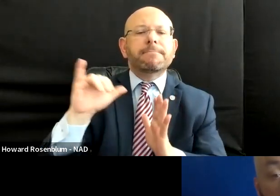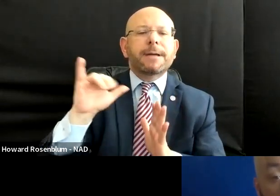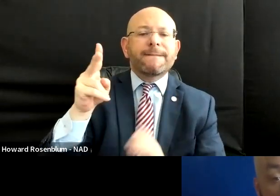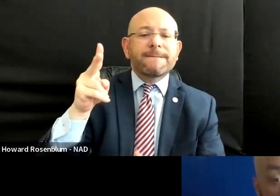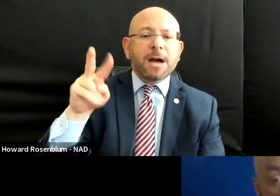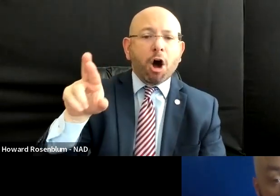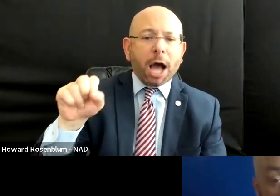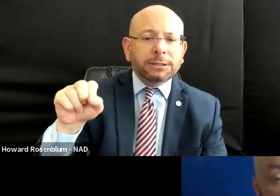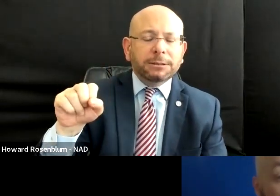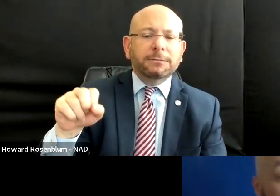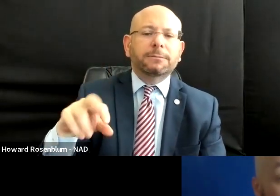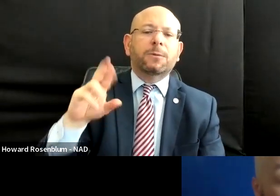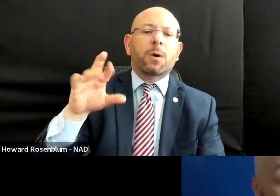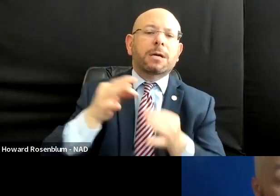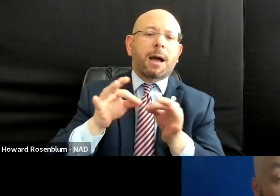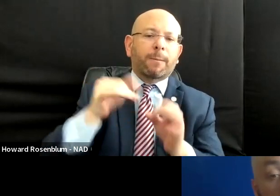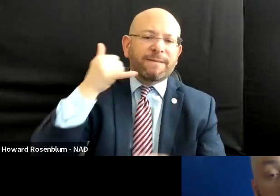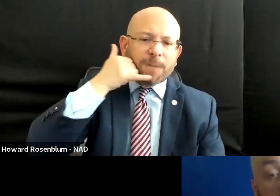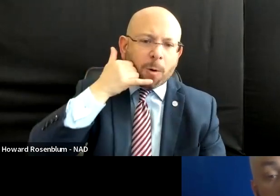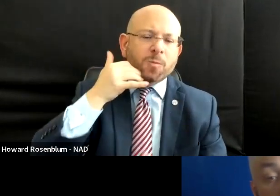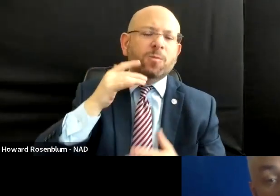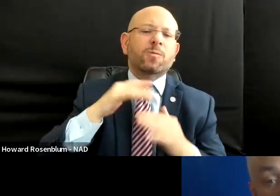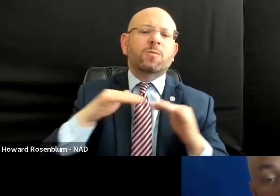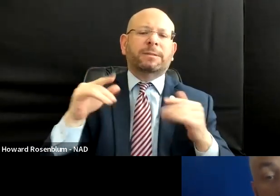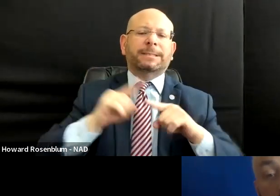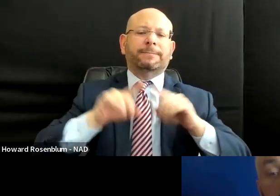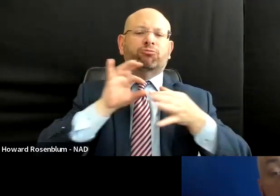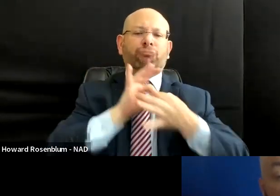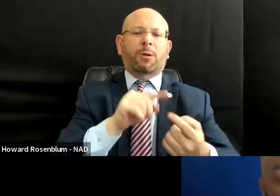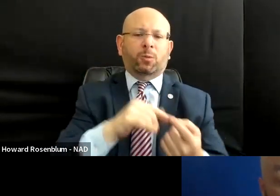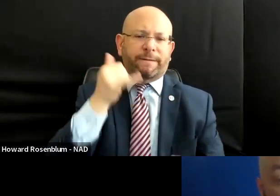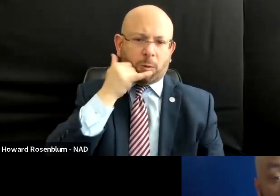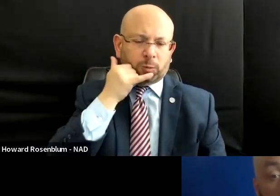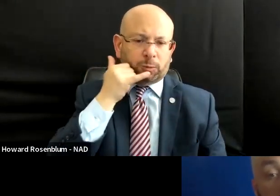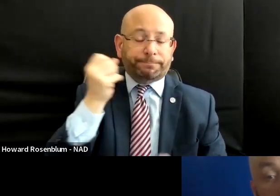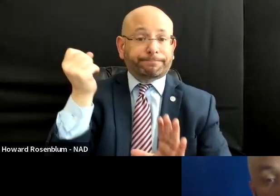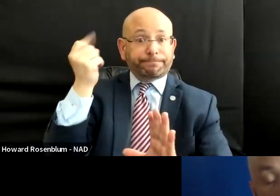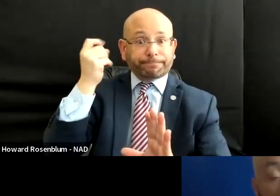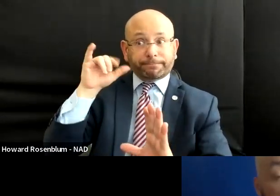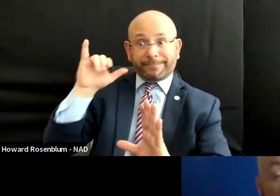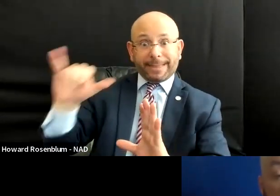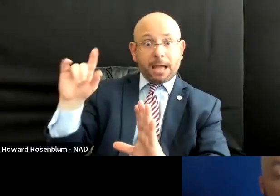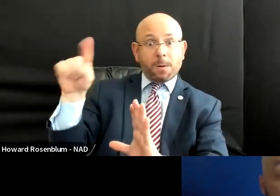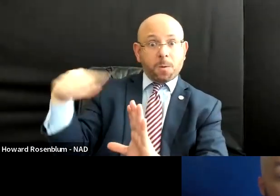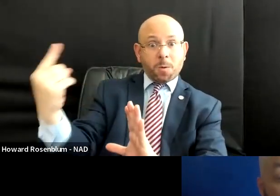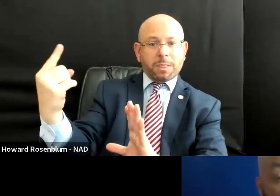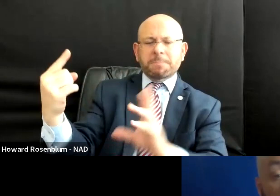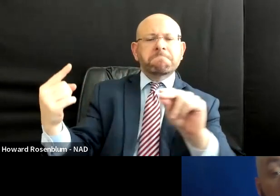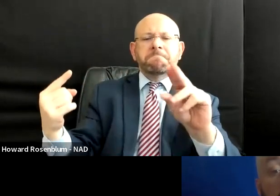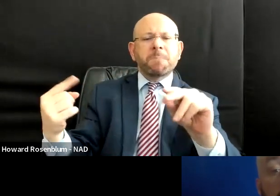of what we do focuses specifically on technology and telecommunications